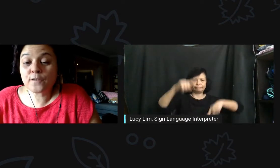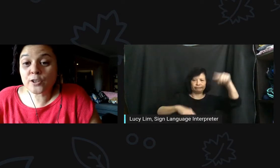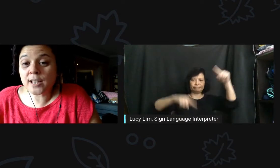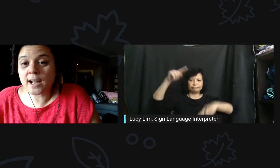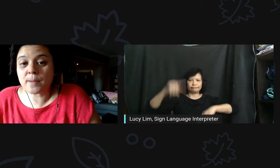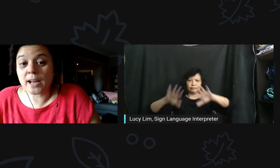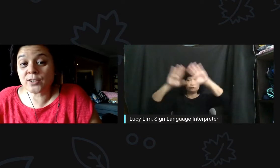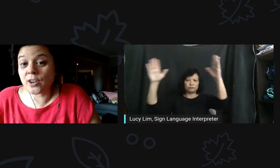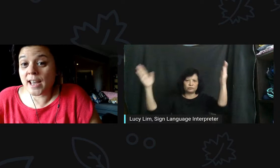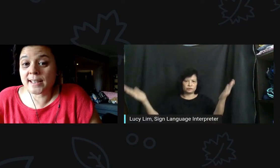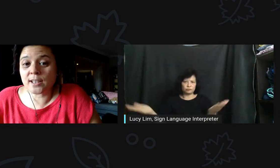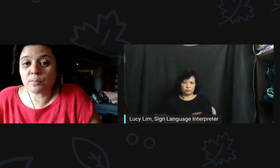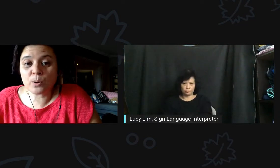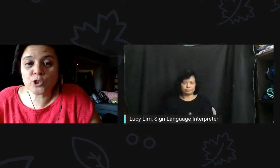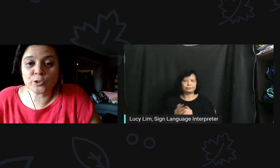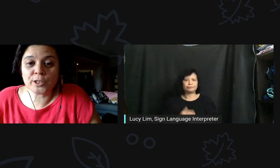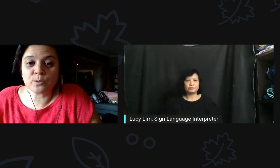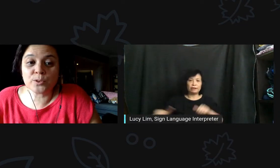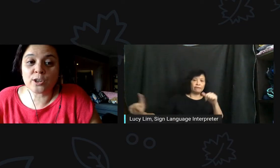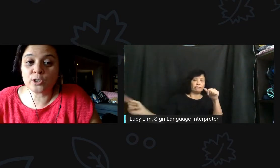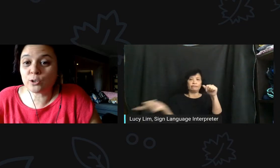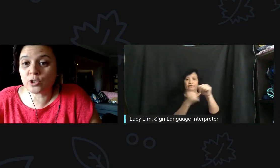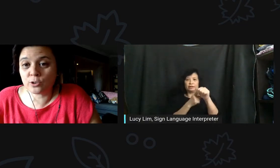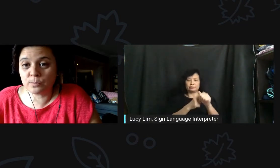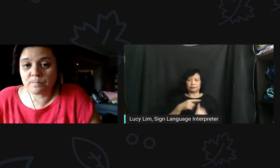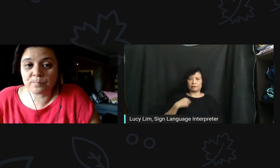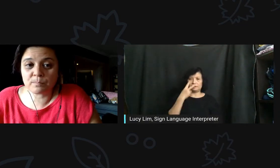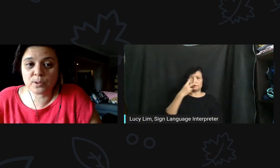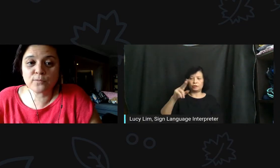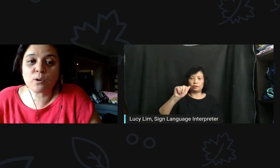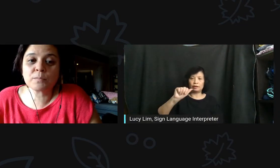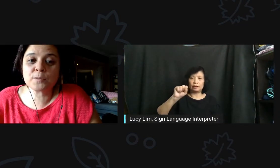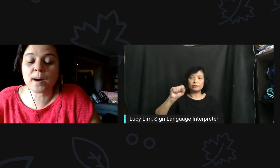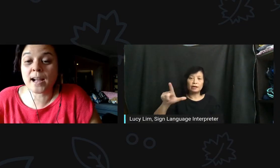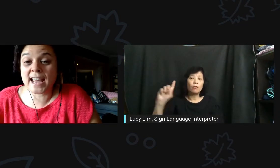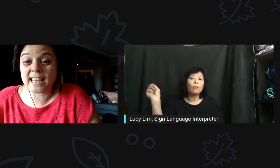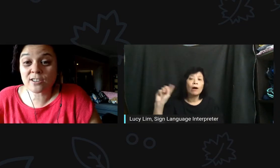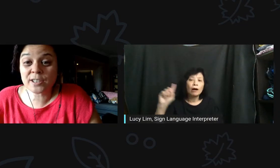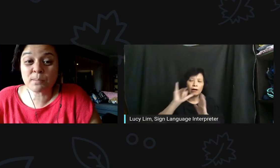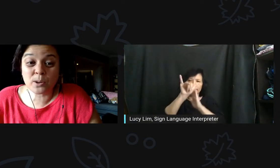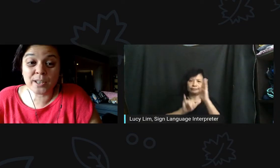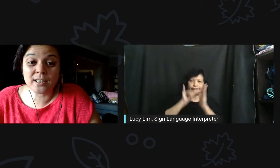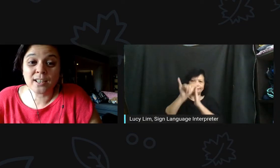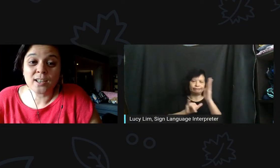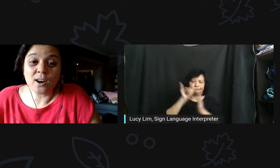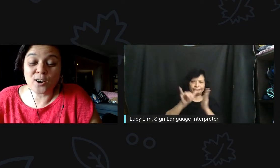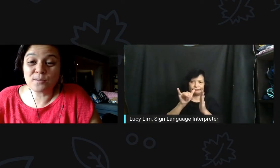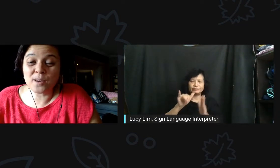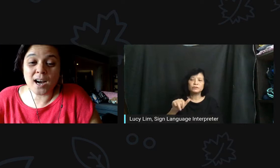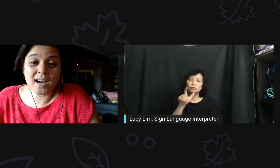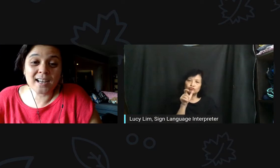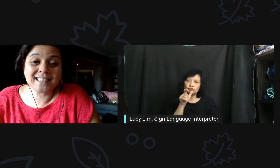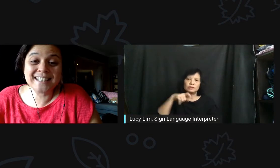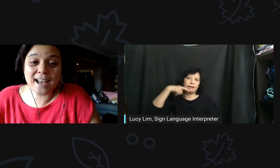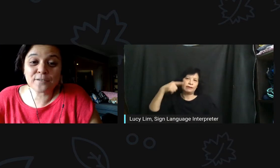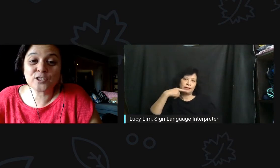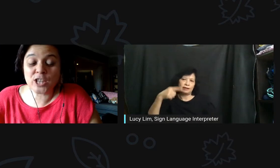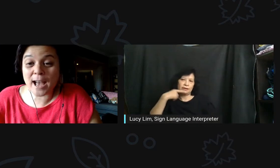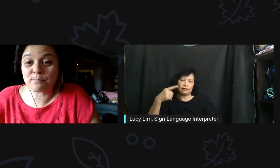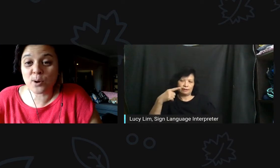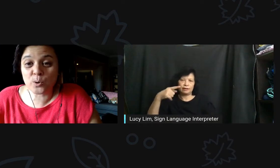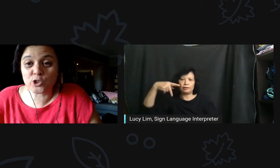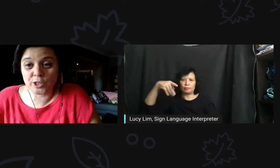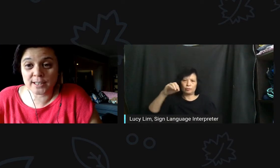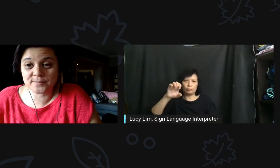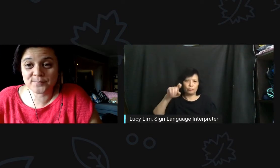The first time I saw ASL poetry was on Youtube performed by a hearing poet on Def Jam poetry.